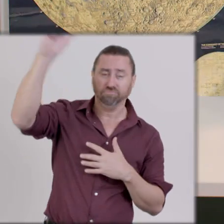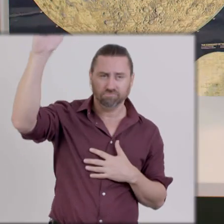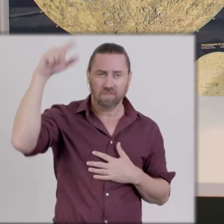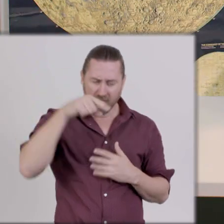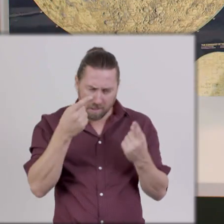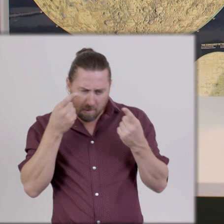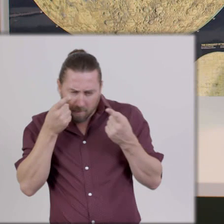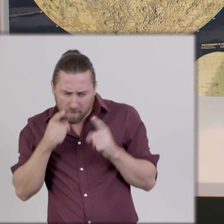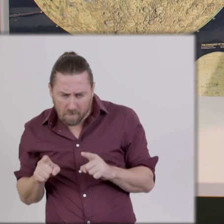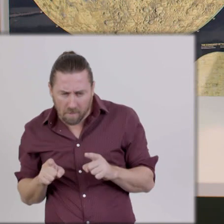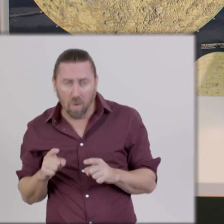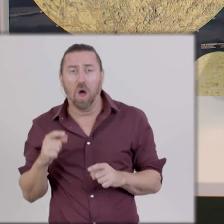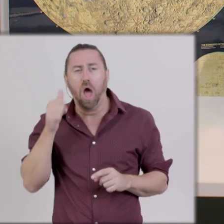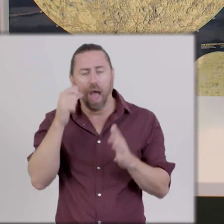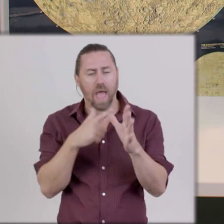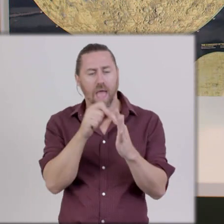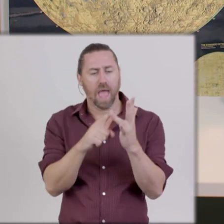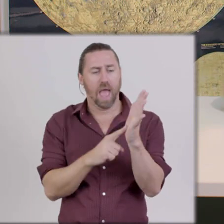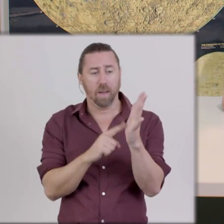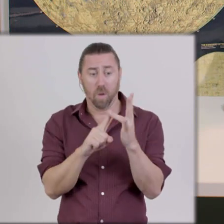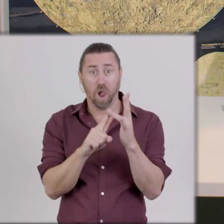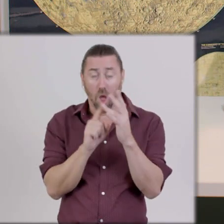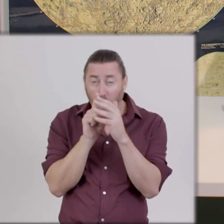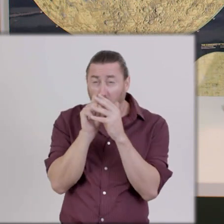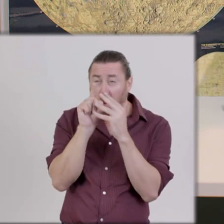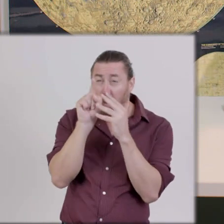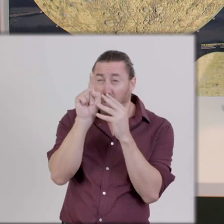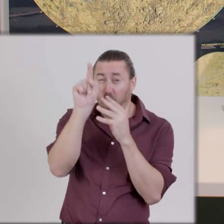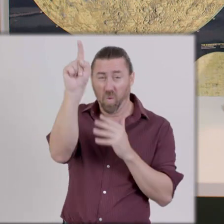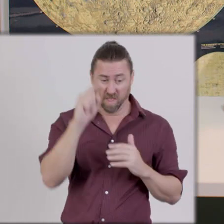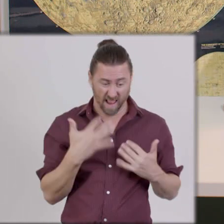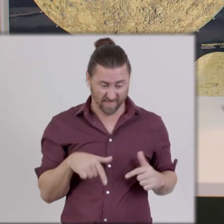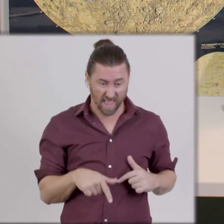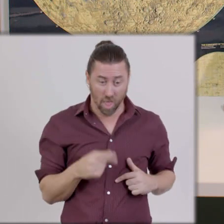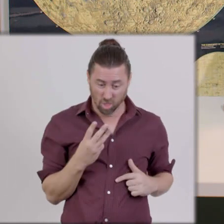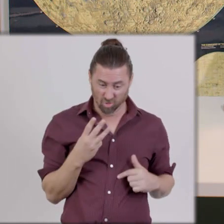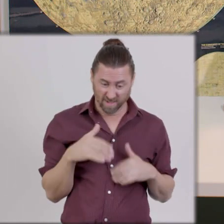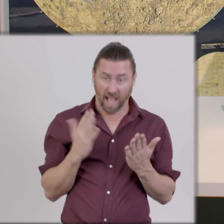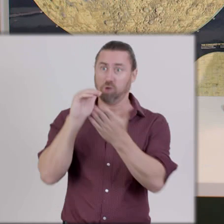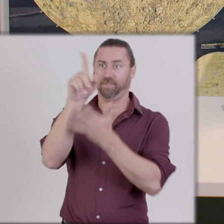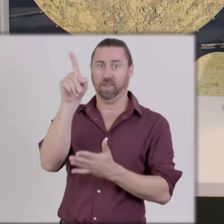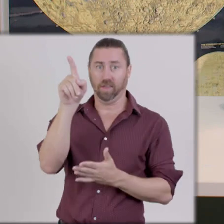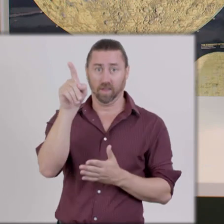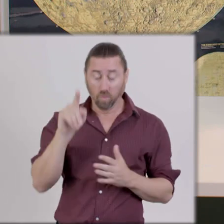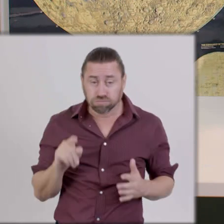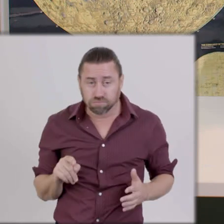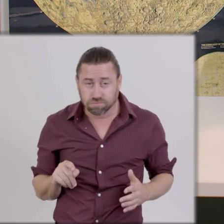Scientists were able to calculate that, because it took the Apollo mission 3 days, to travel from the Earth to the moon.